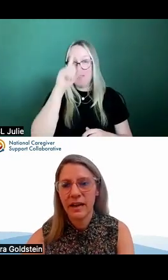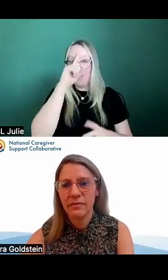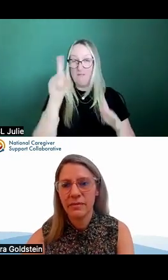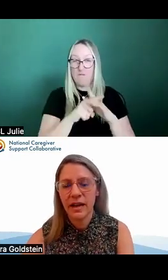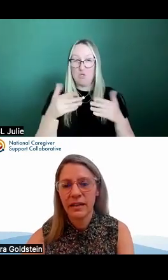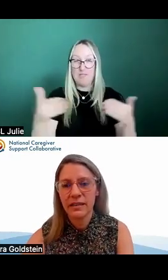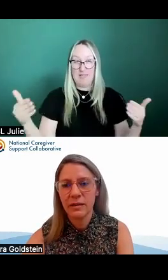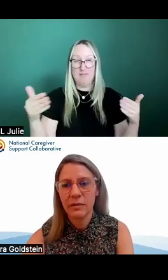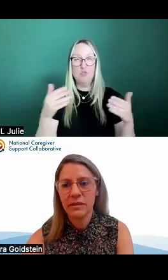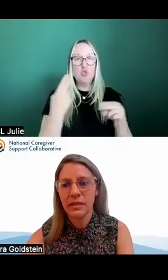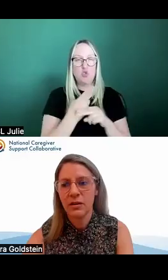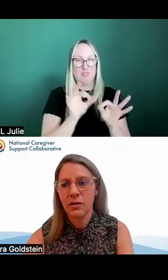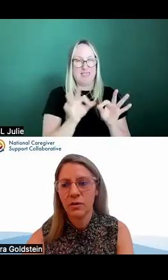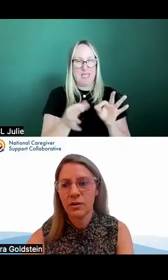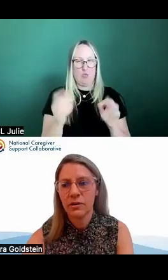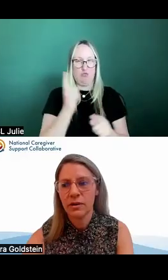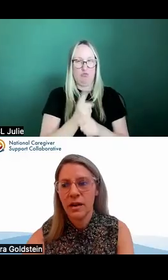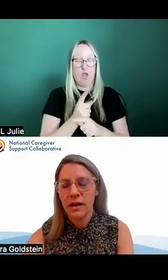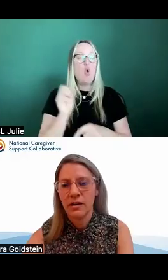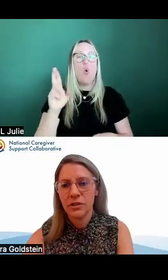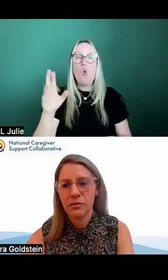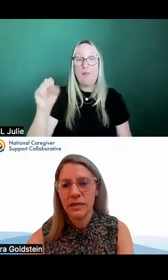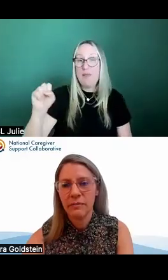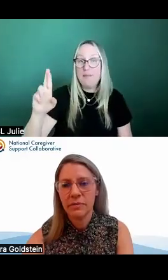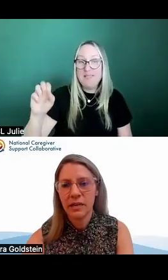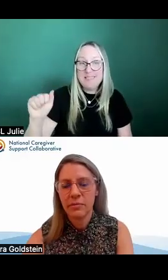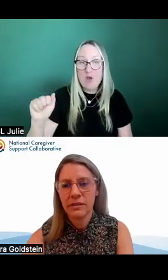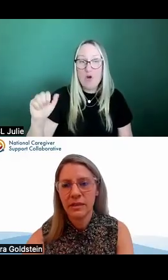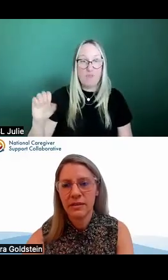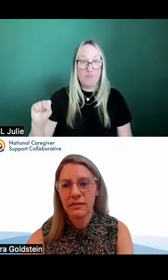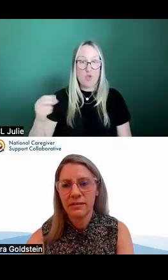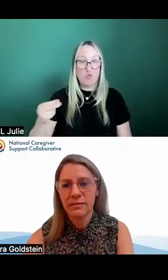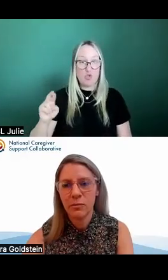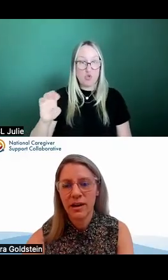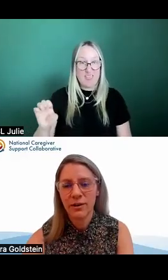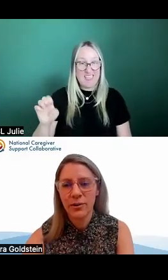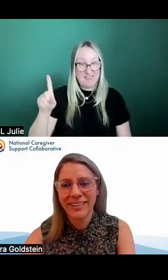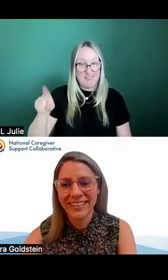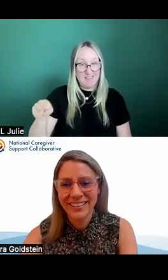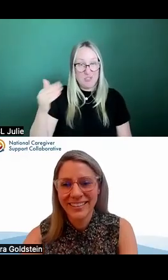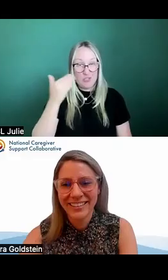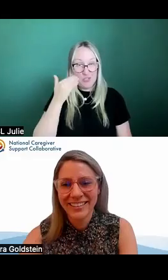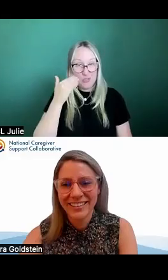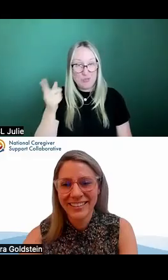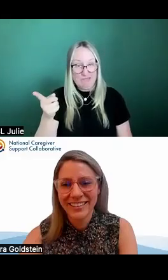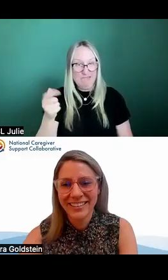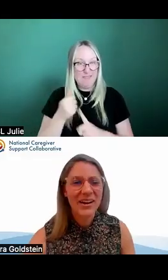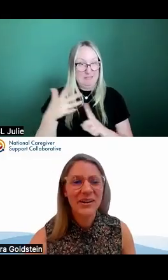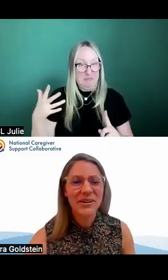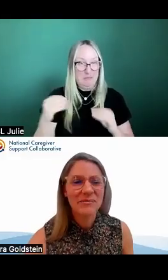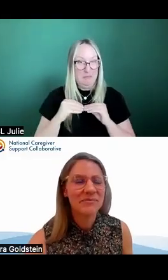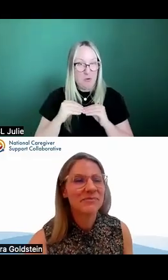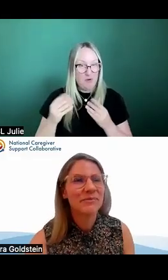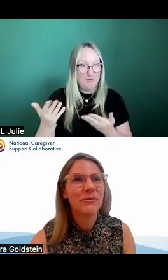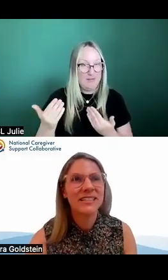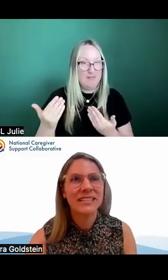I think maybe Sara or Sheree might be able to more eloquently talk about what some of